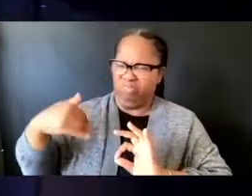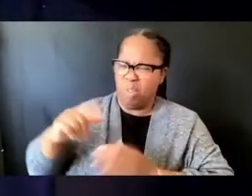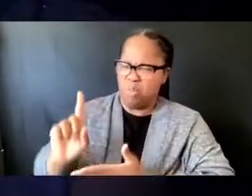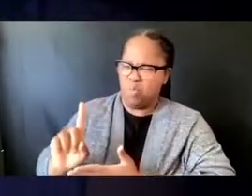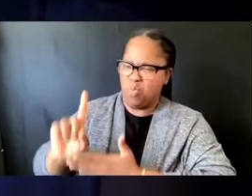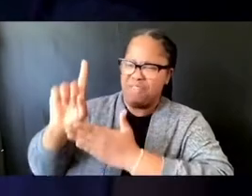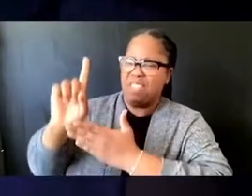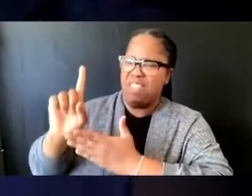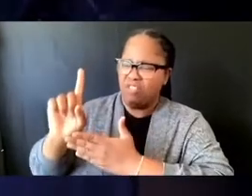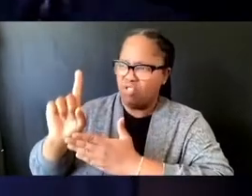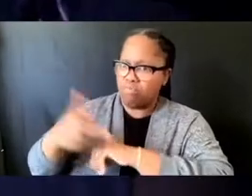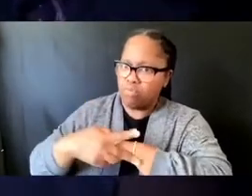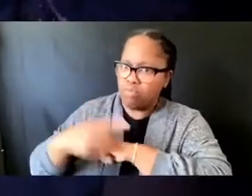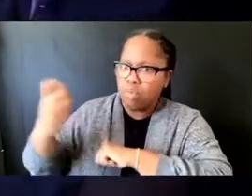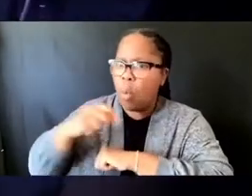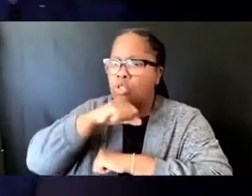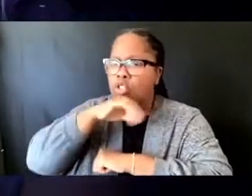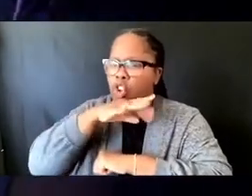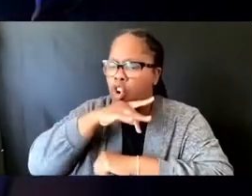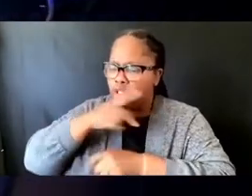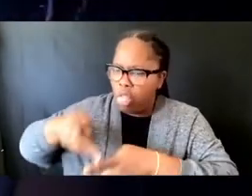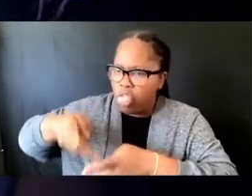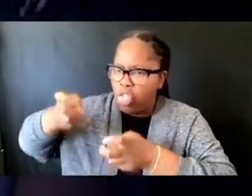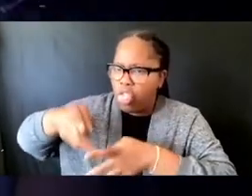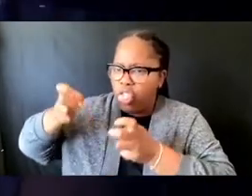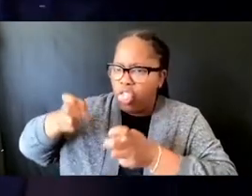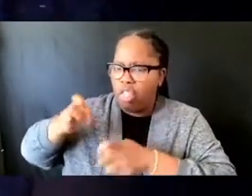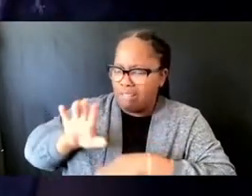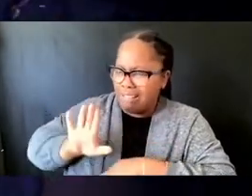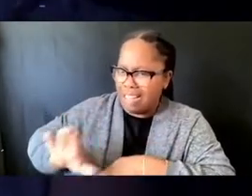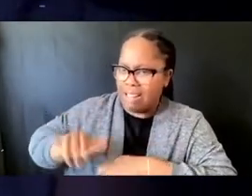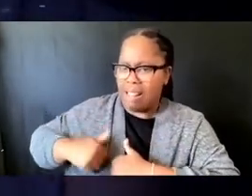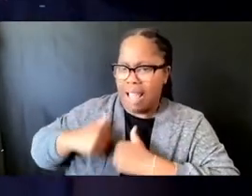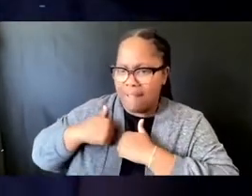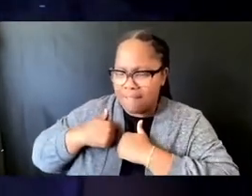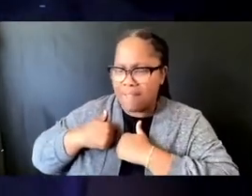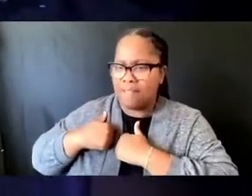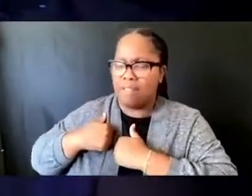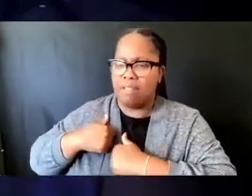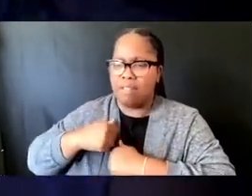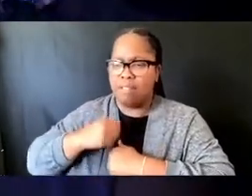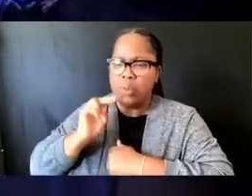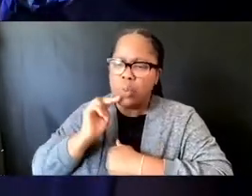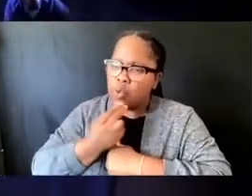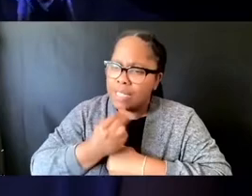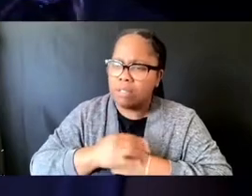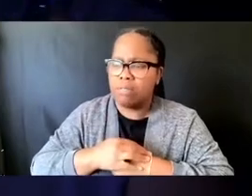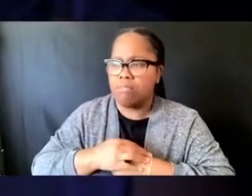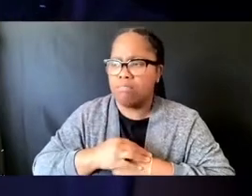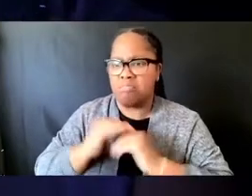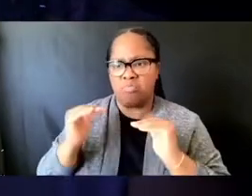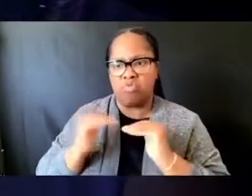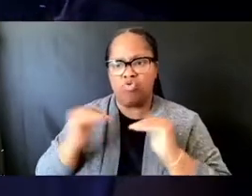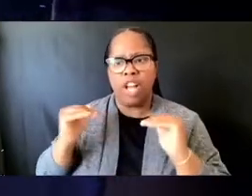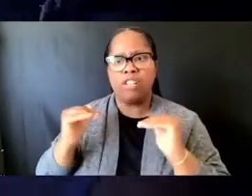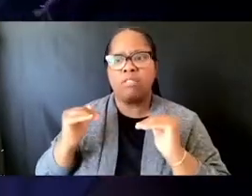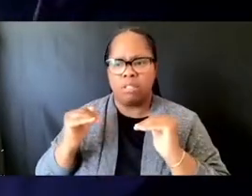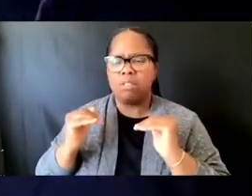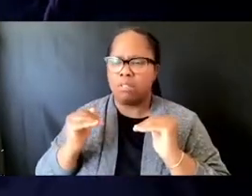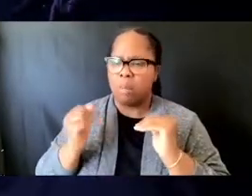its nutrients, but let the justice burn like a righteous fire, a natural tilling of the soil.